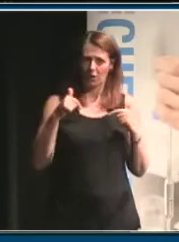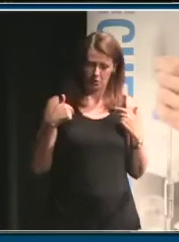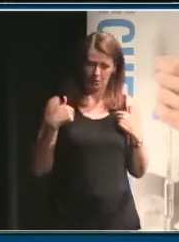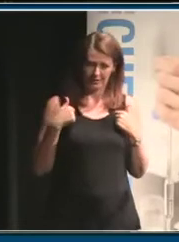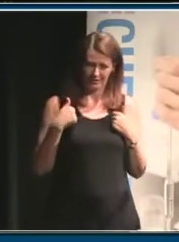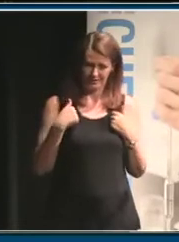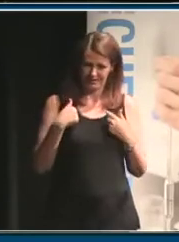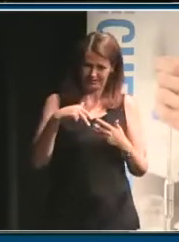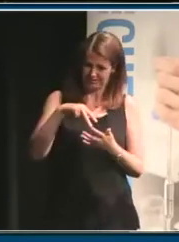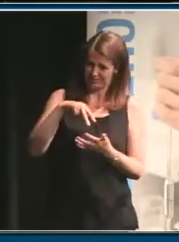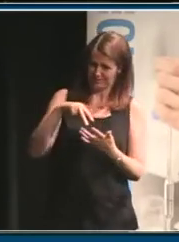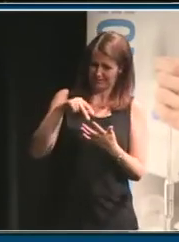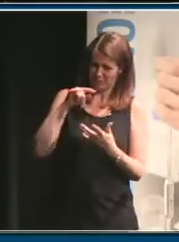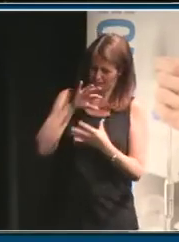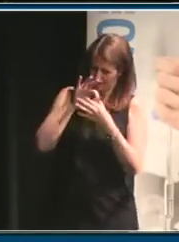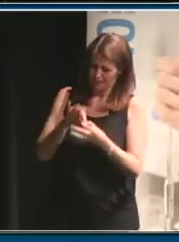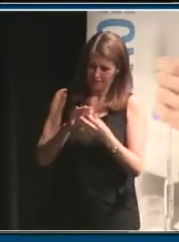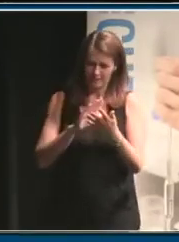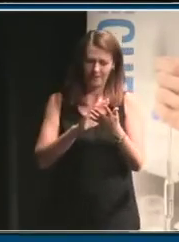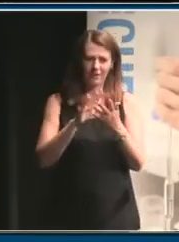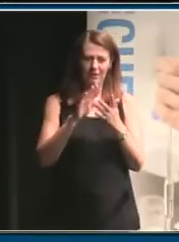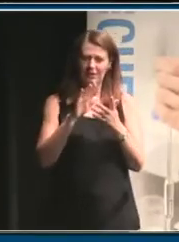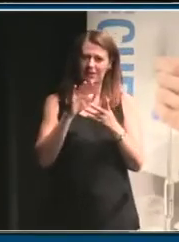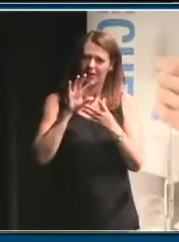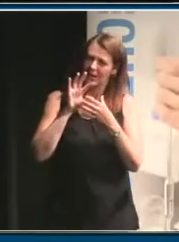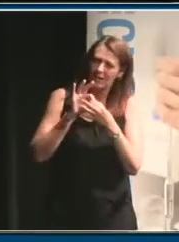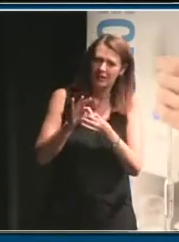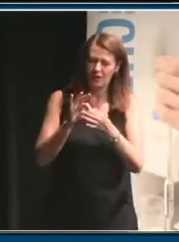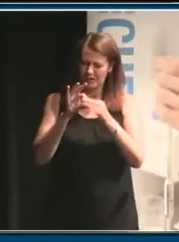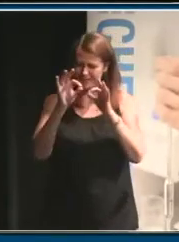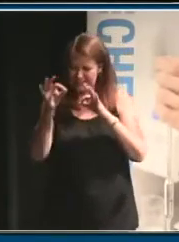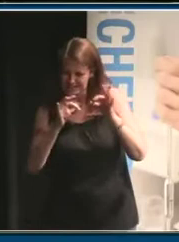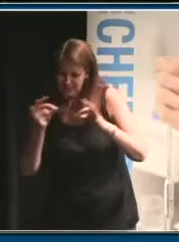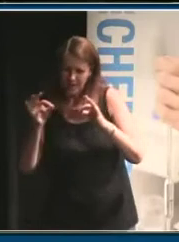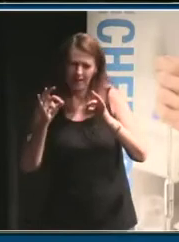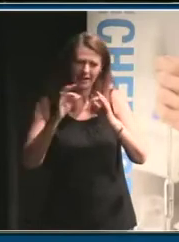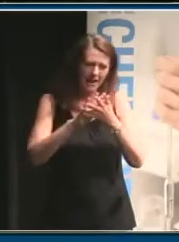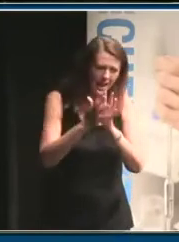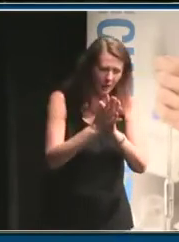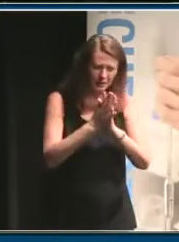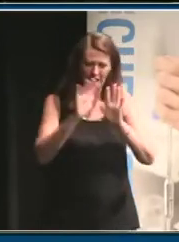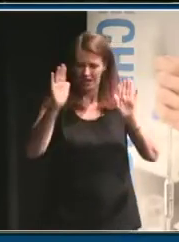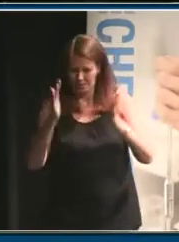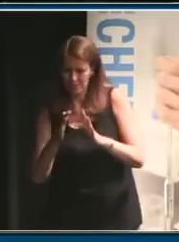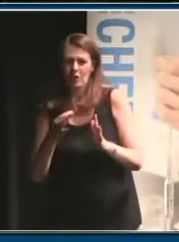shoulders of herculean giants that have designed ways to mitigate risk via exposure control.